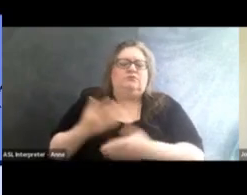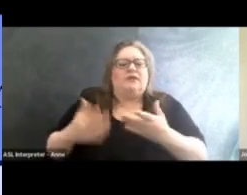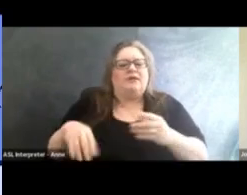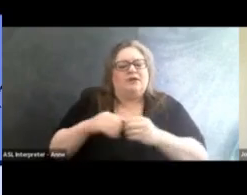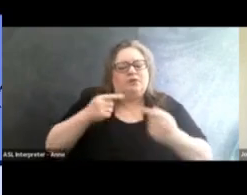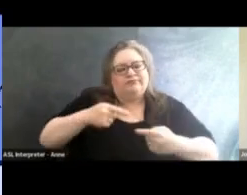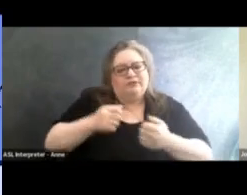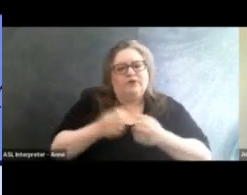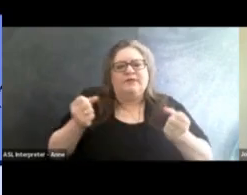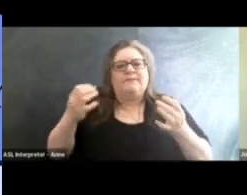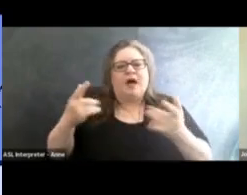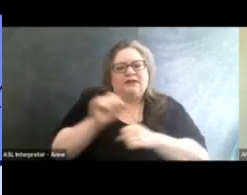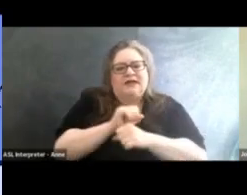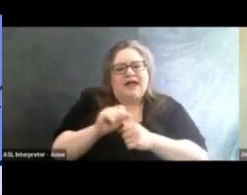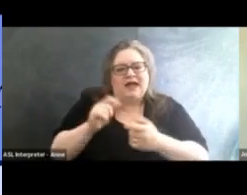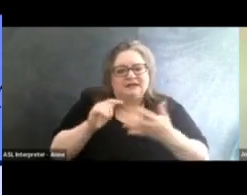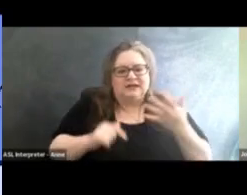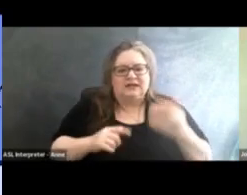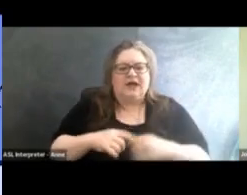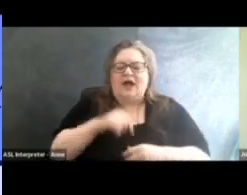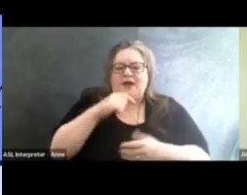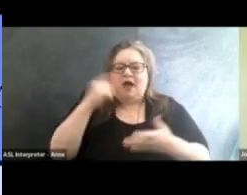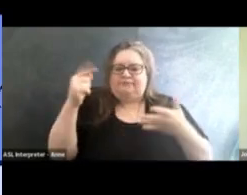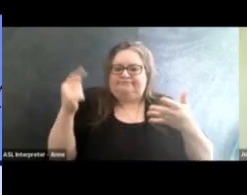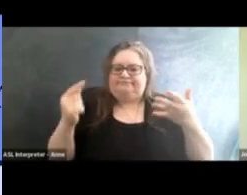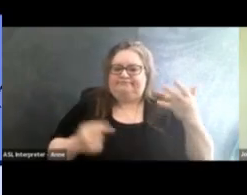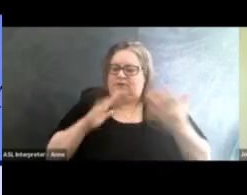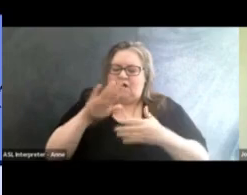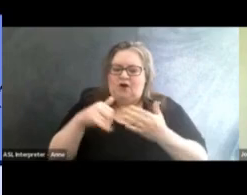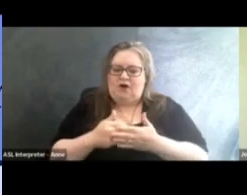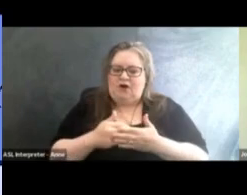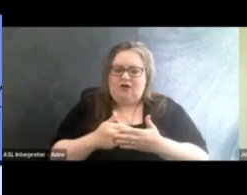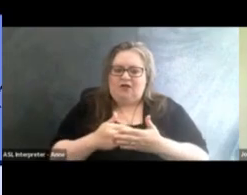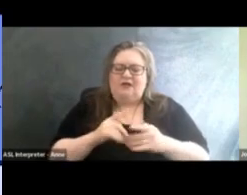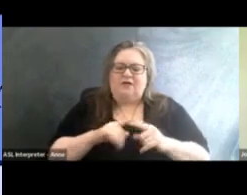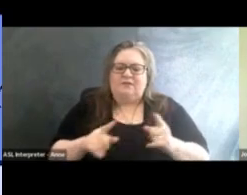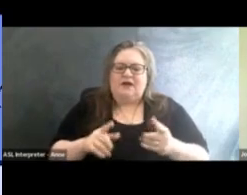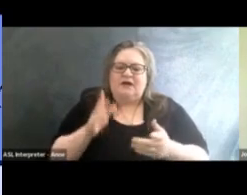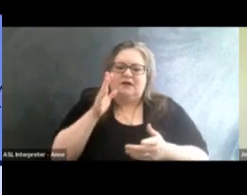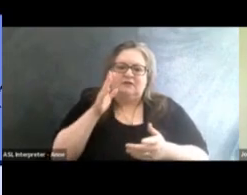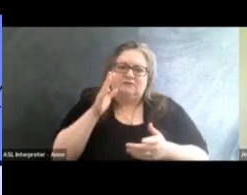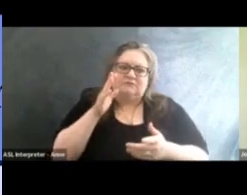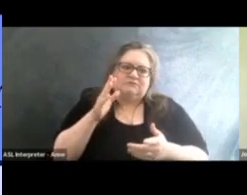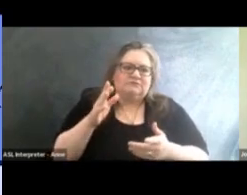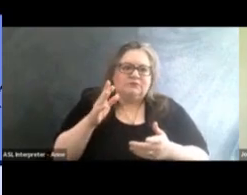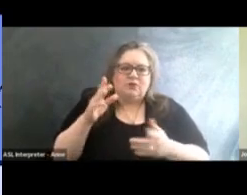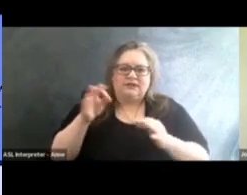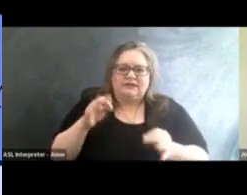multitasking. I'm not going to go through all of these, but the point is that the extent to